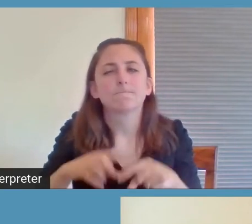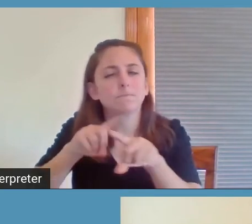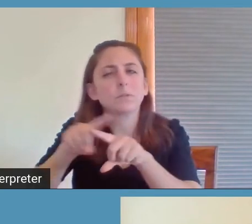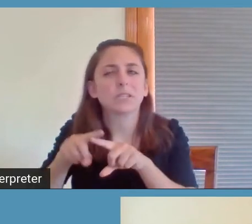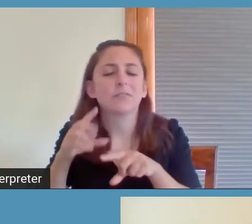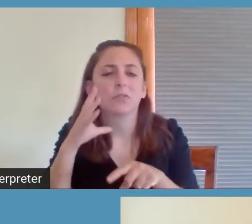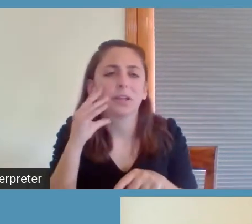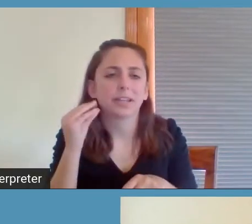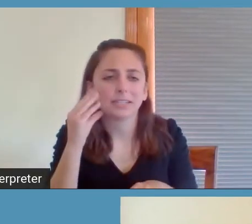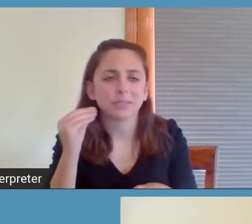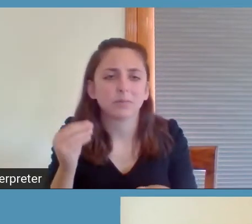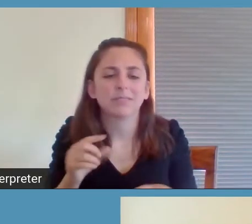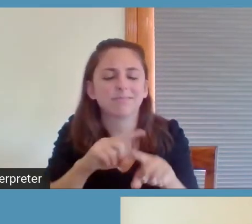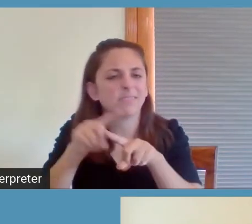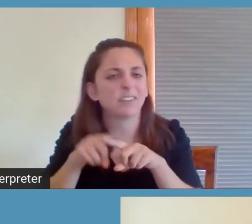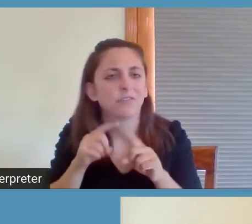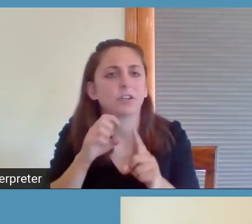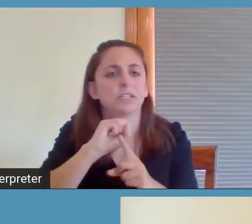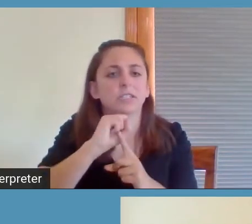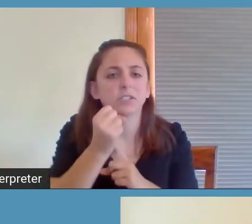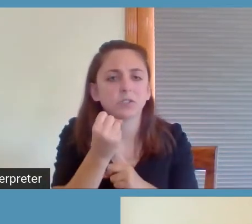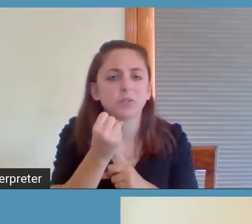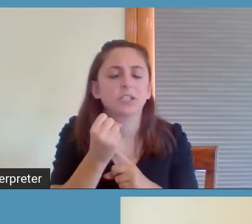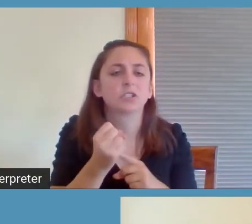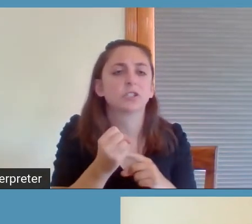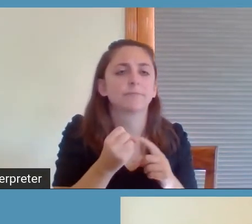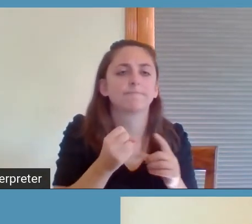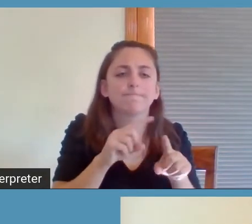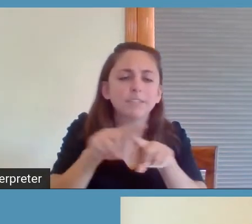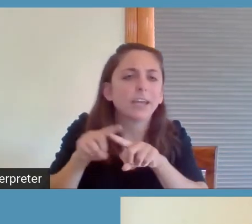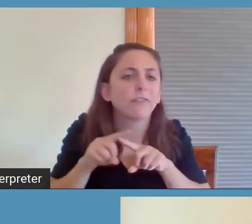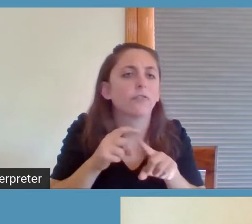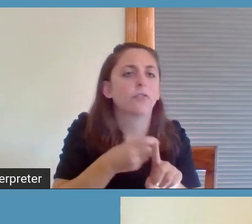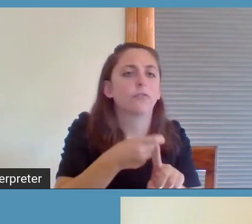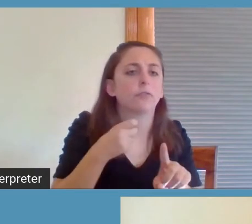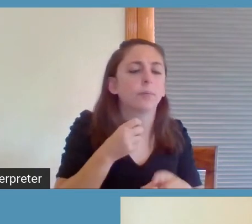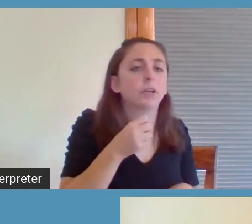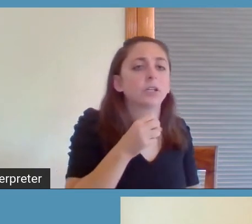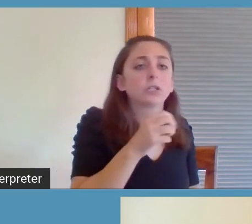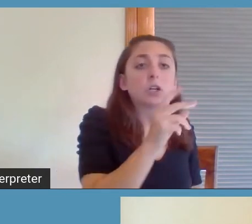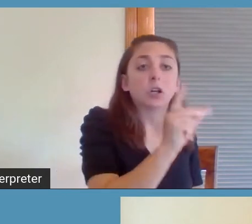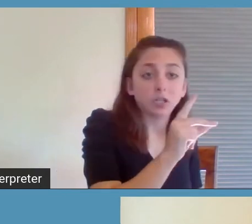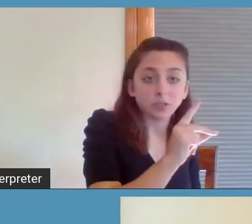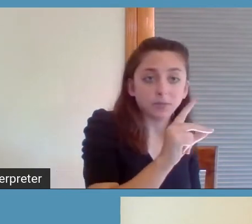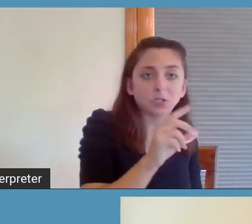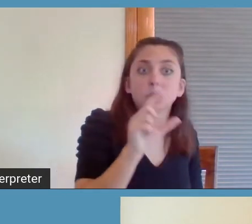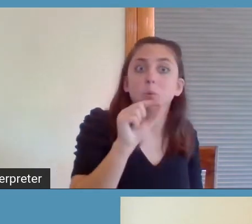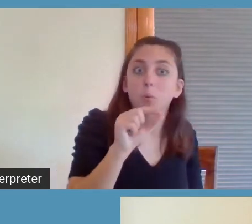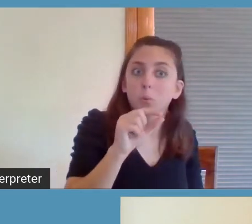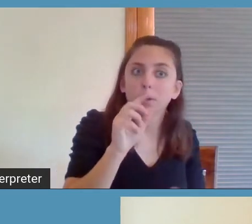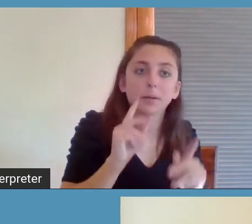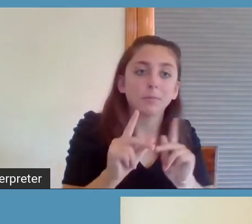type of situation as opposed to const matrix which is 20 people had to be um on view of their work on